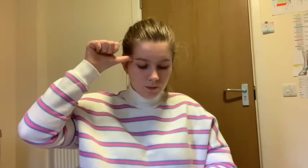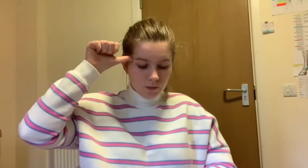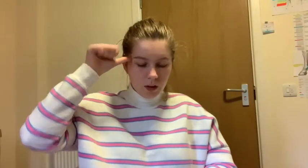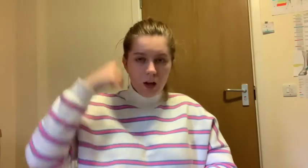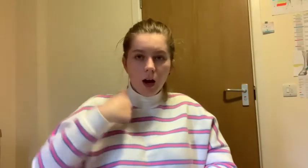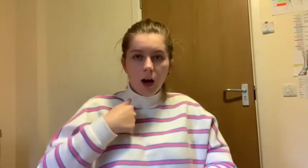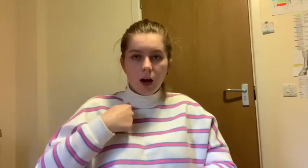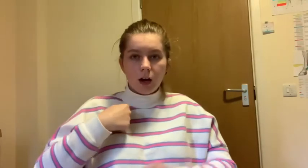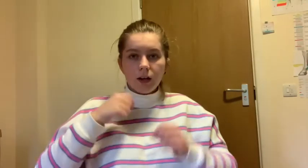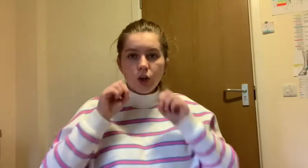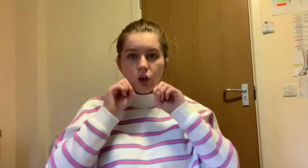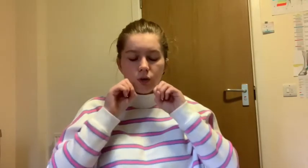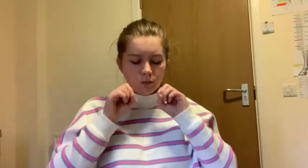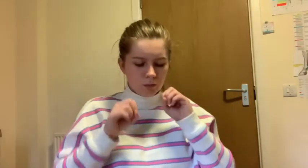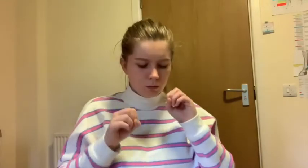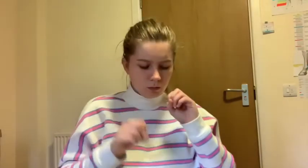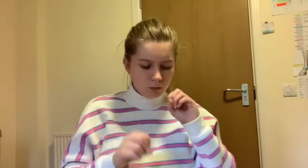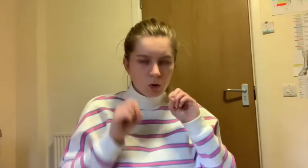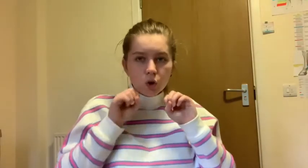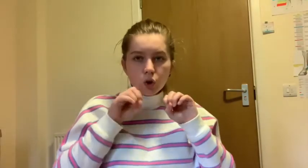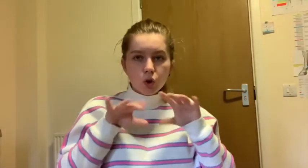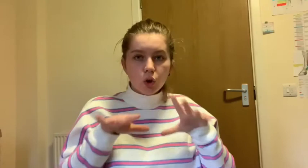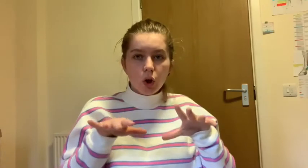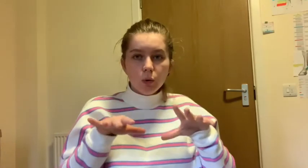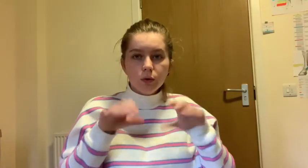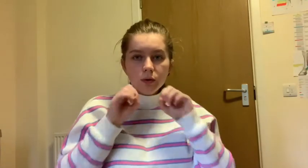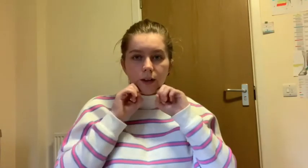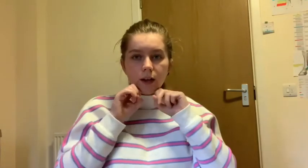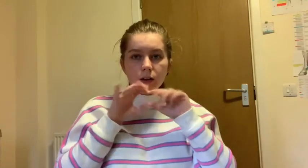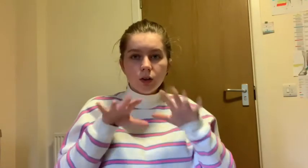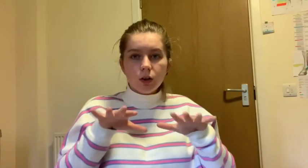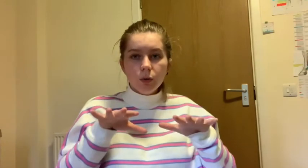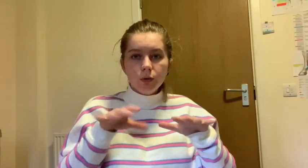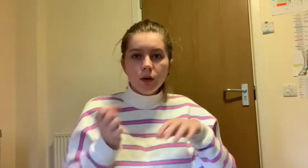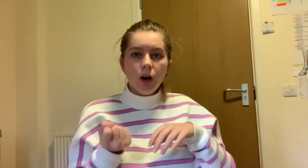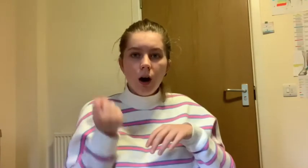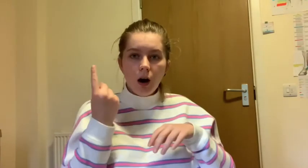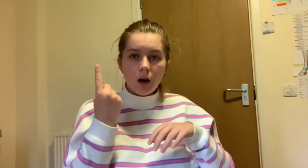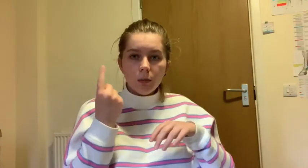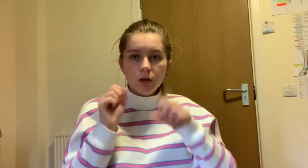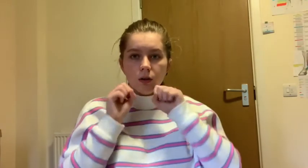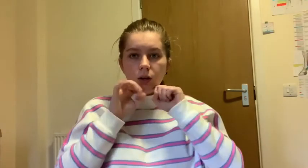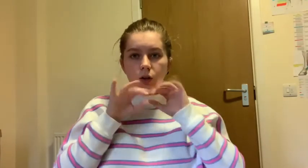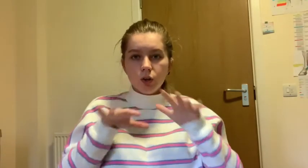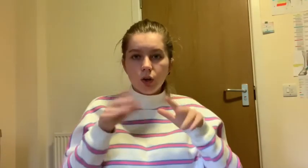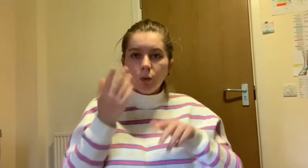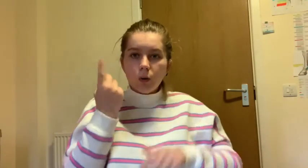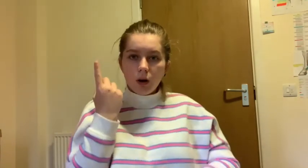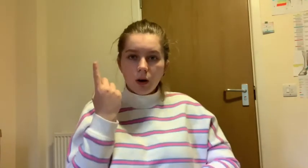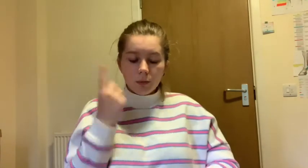"I glow" "Glow up" x2